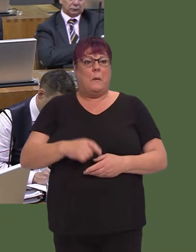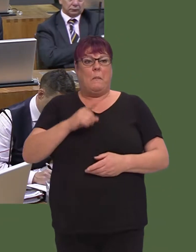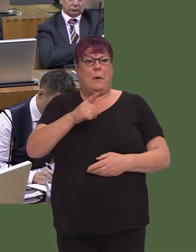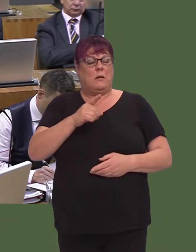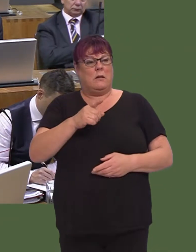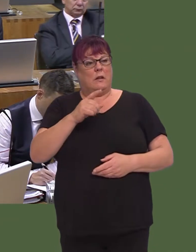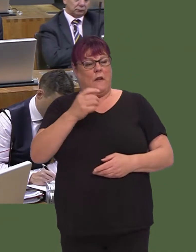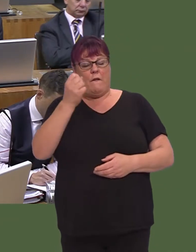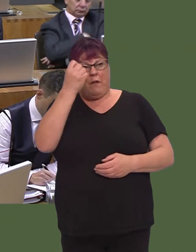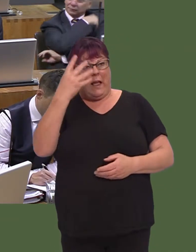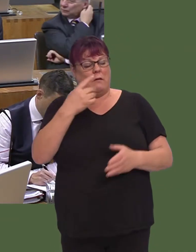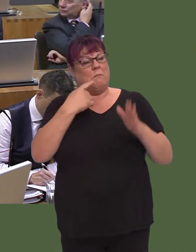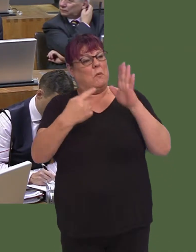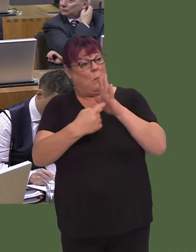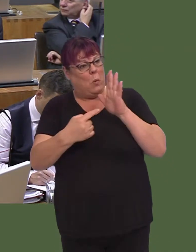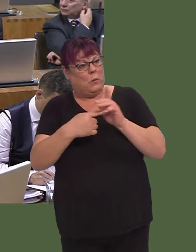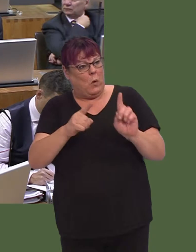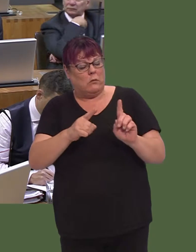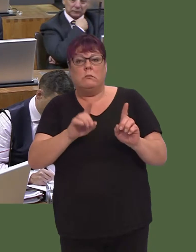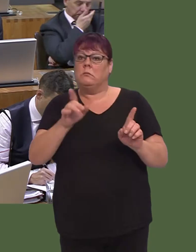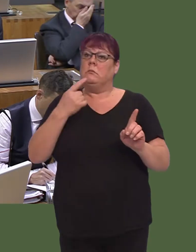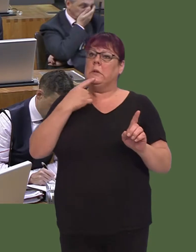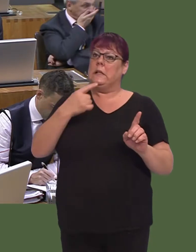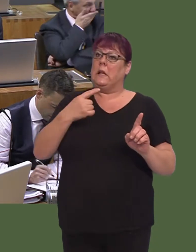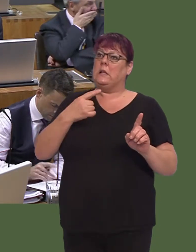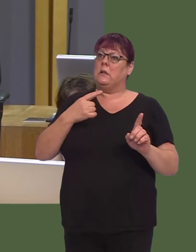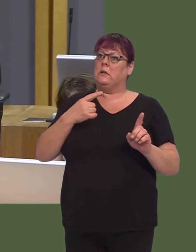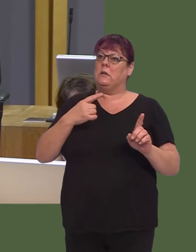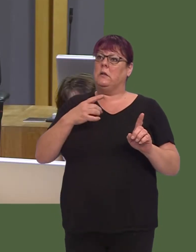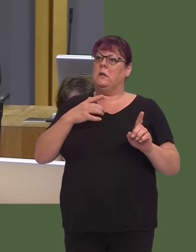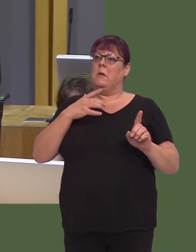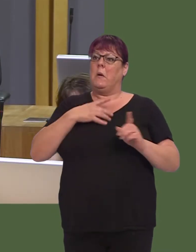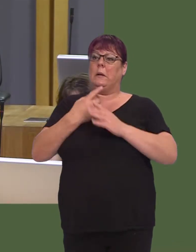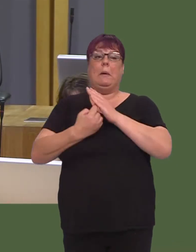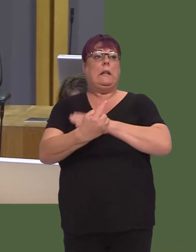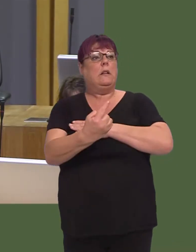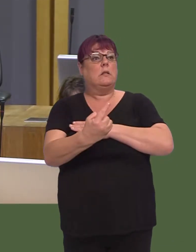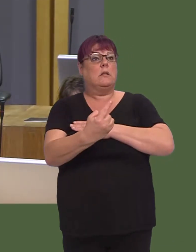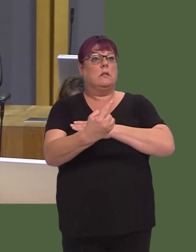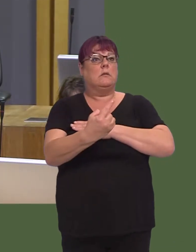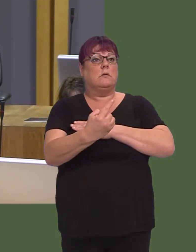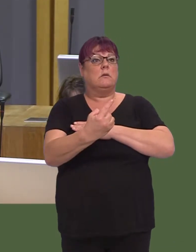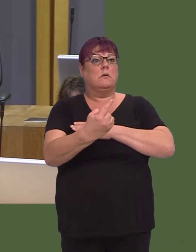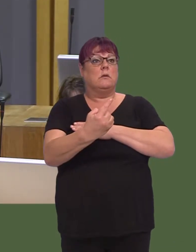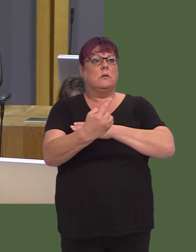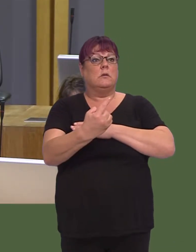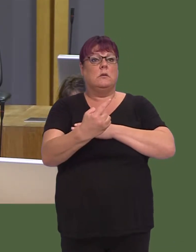And he doesn't address this fundamental point. He is honest when he says, 'I am in favour of independence', because that is what his party stands for.